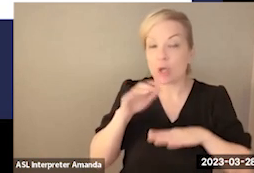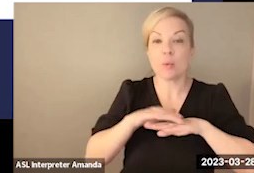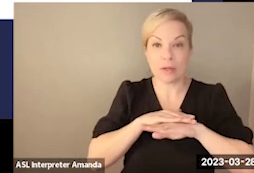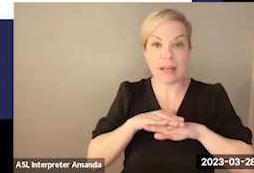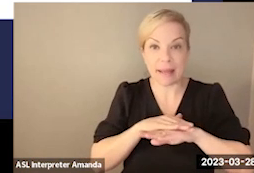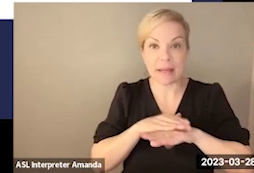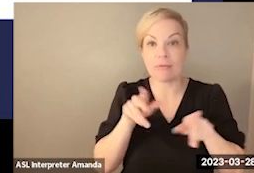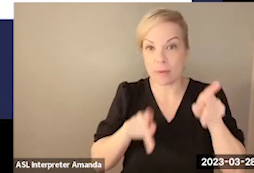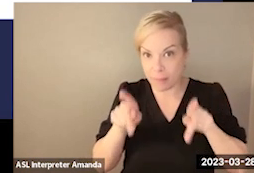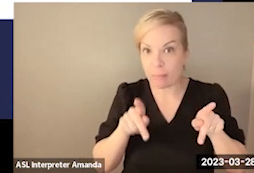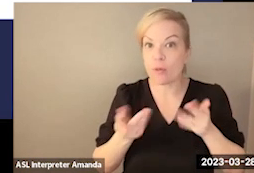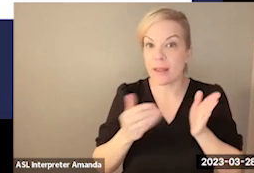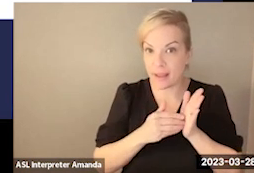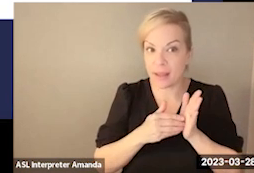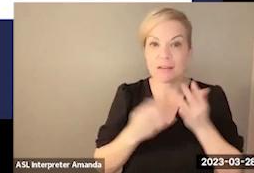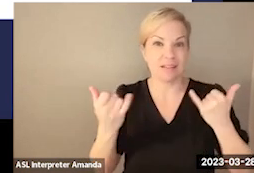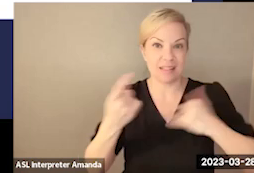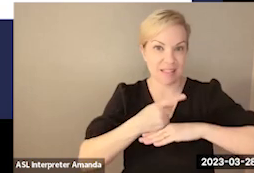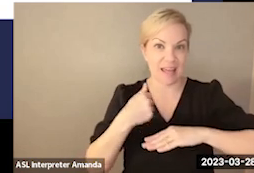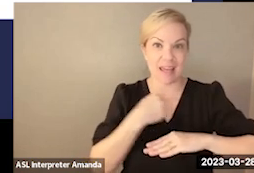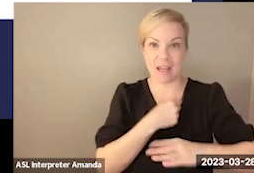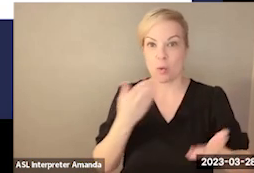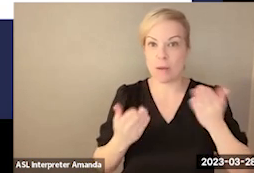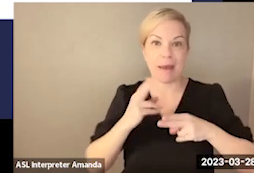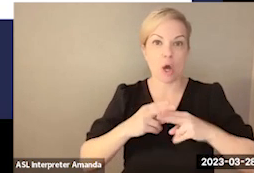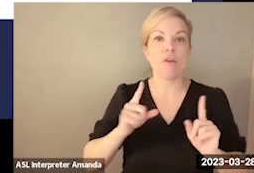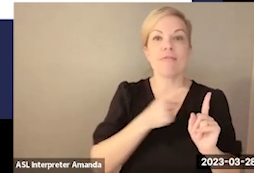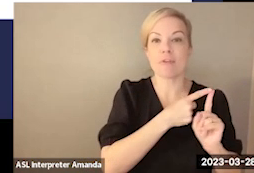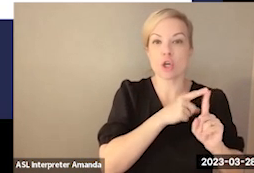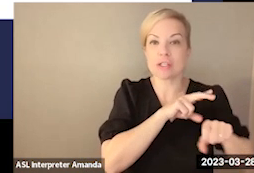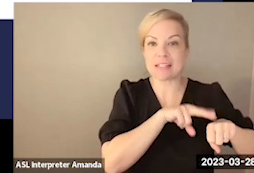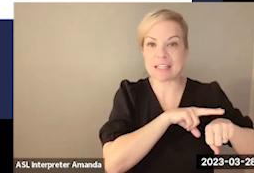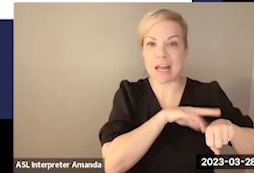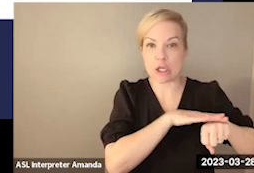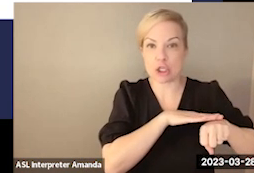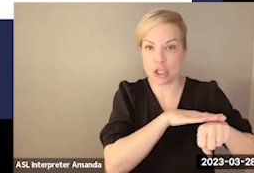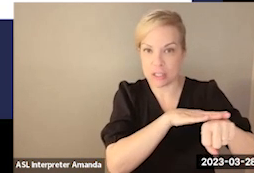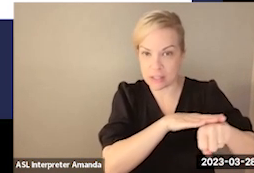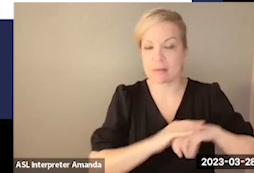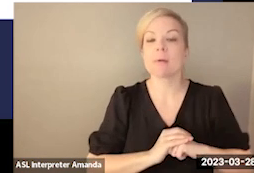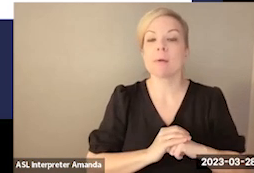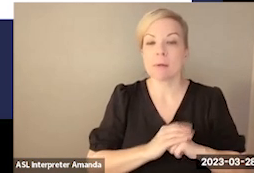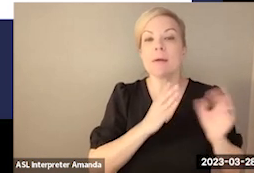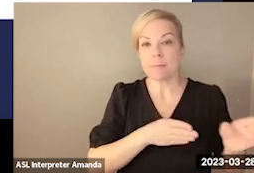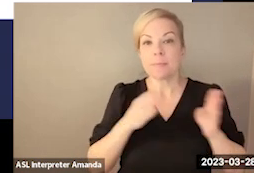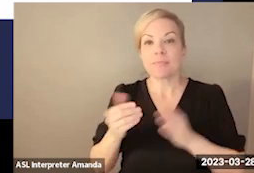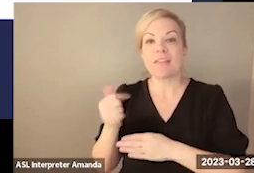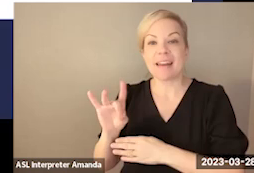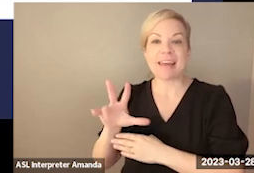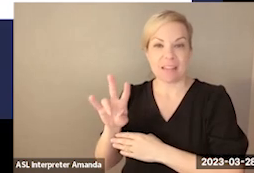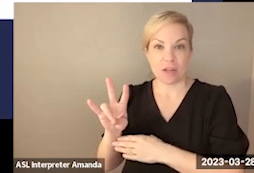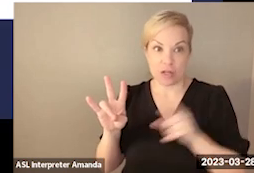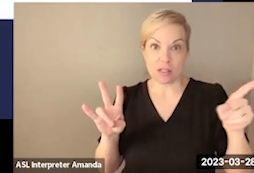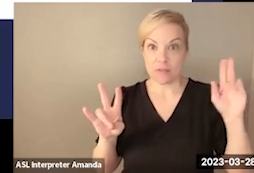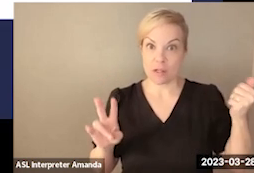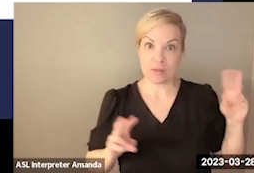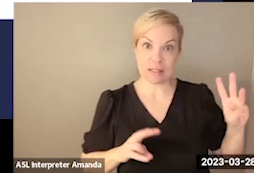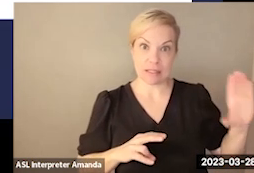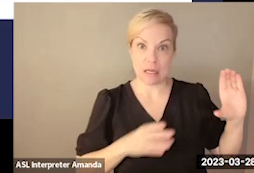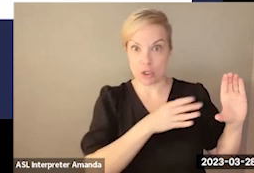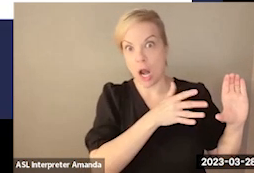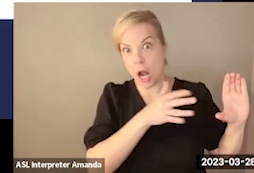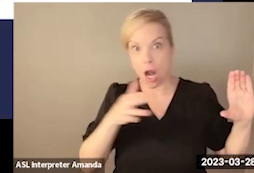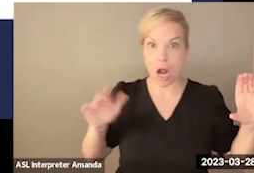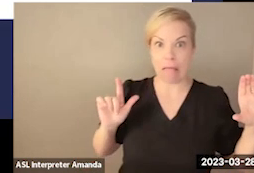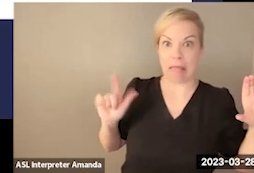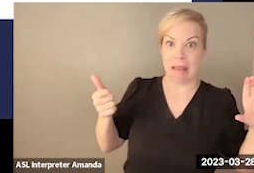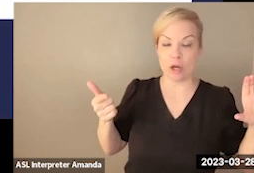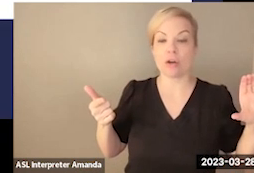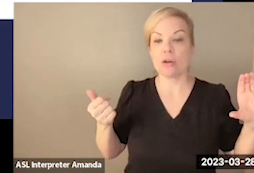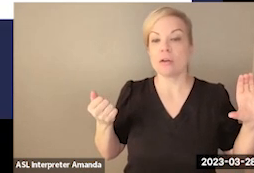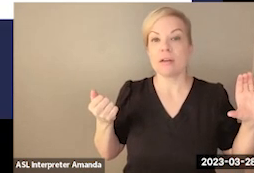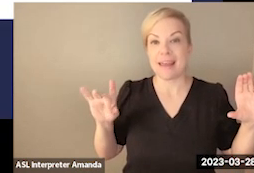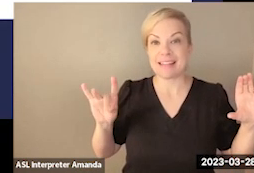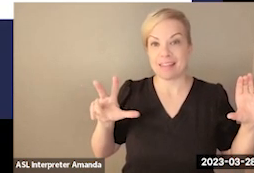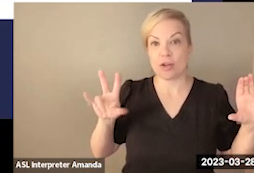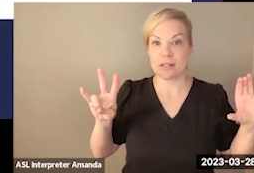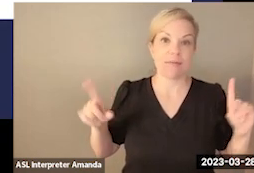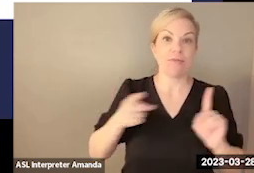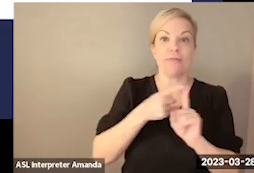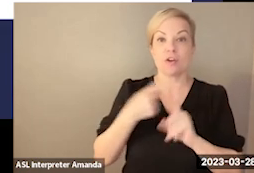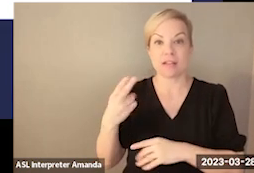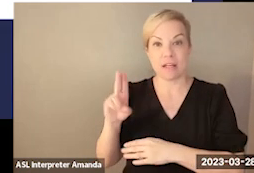Debbie Stine, Science & Technology Policy Academy: you know what today we we maybe call first nations, and then in 1837. So quite a bit later. We have our first historically back College university that was founded.